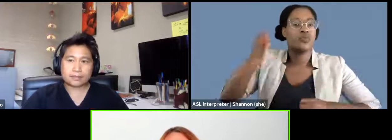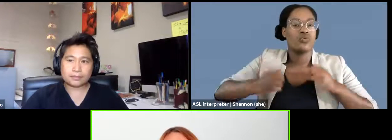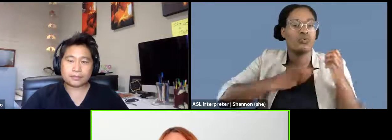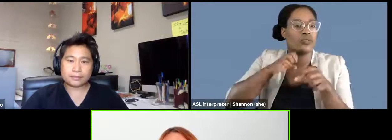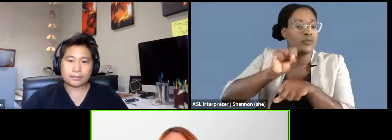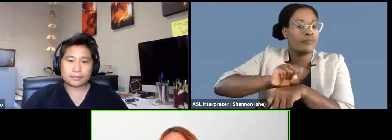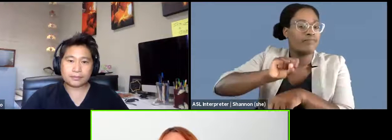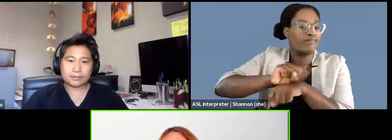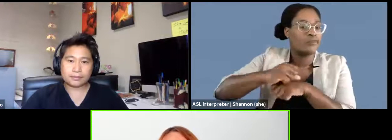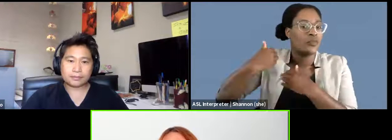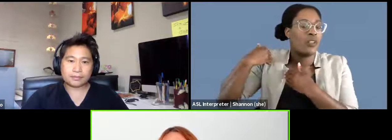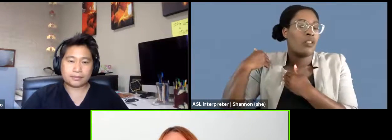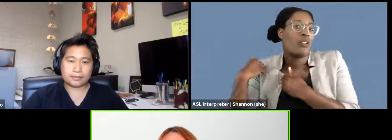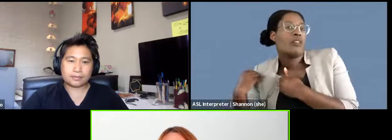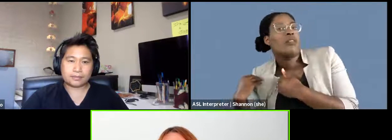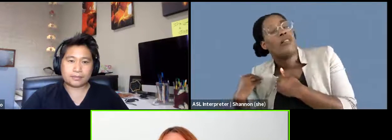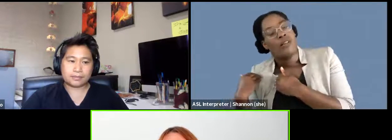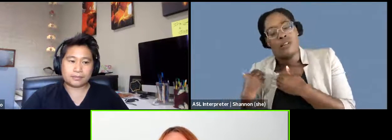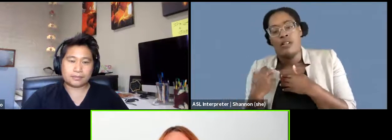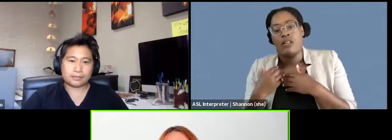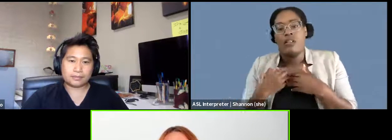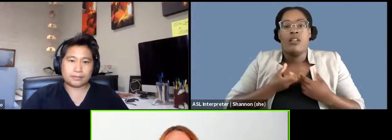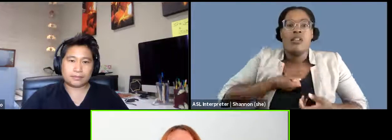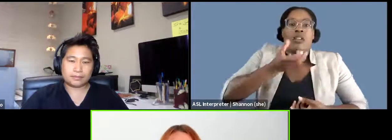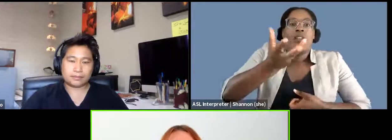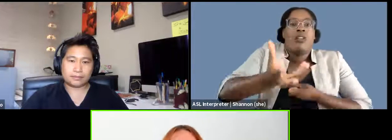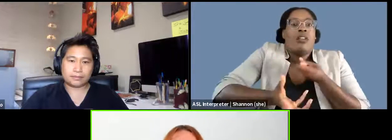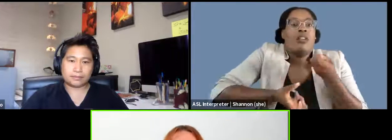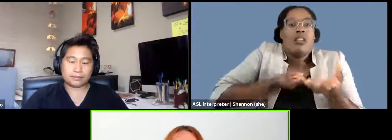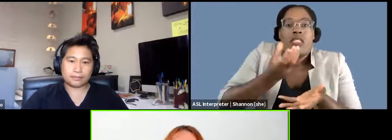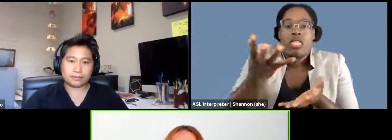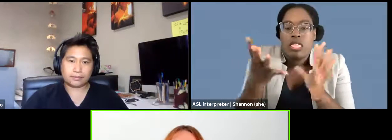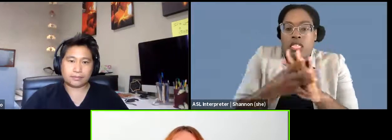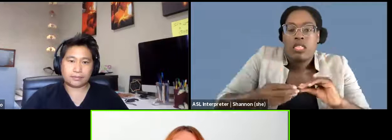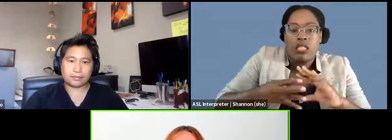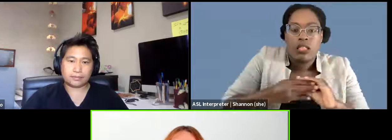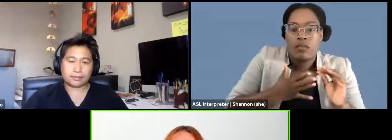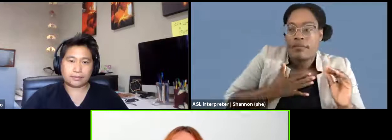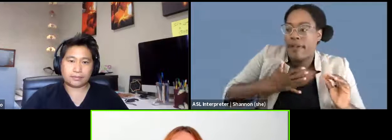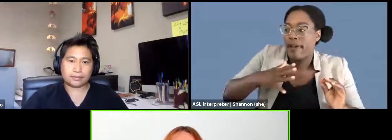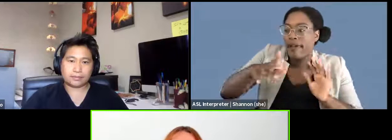as a company and leaders in a company you need to reflect on that.